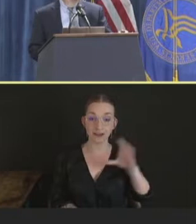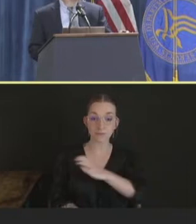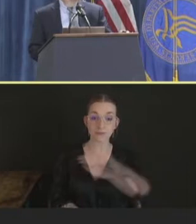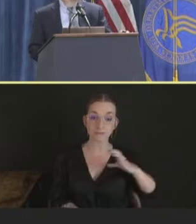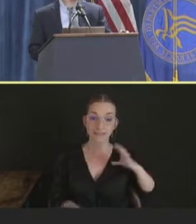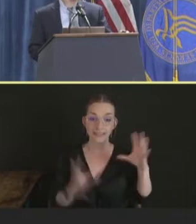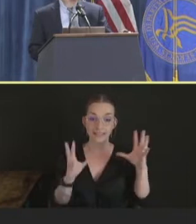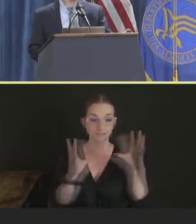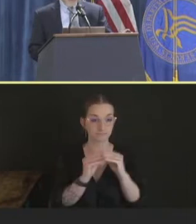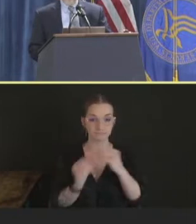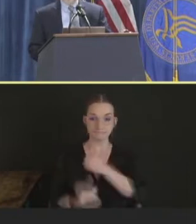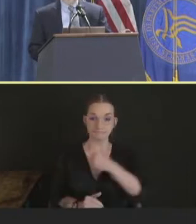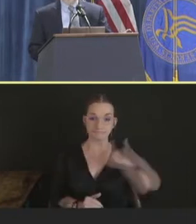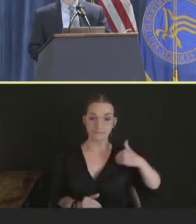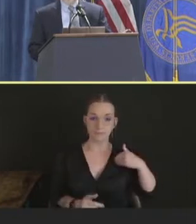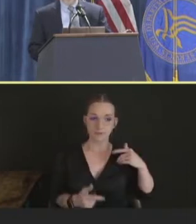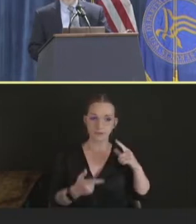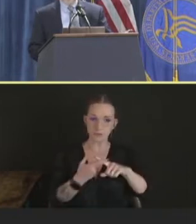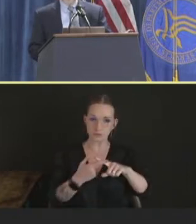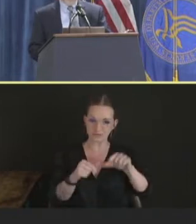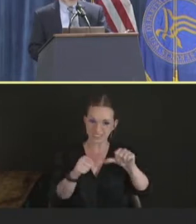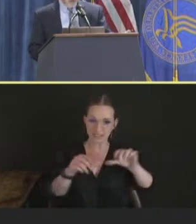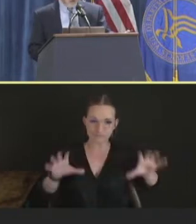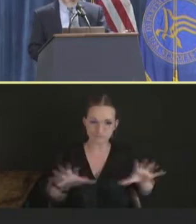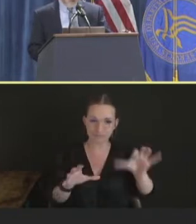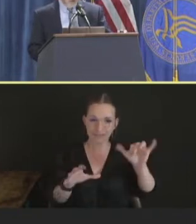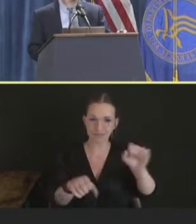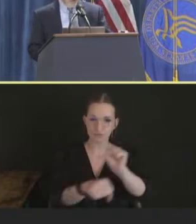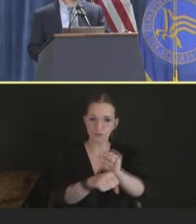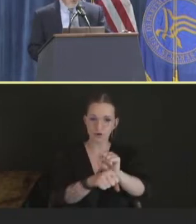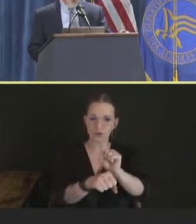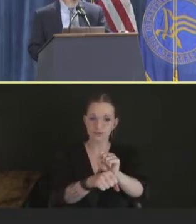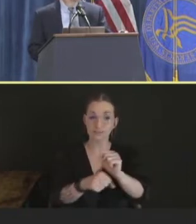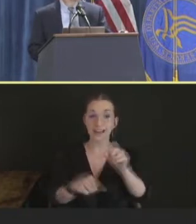I look forward to the presentations and discussion today and tomorrow.